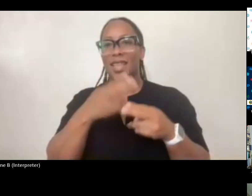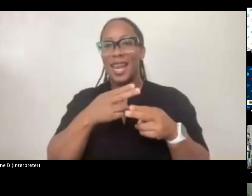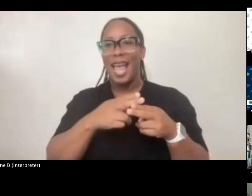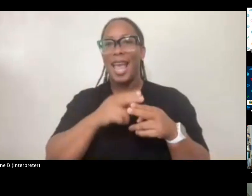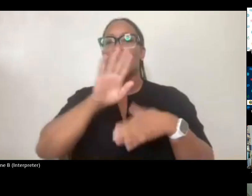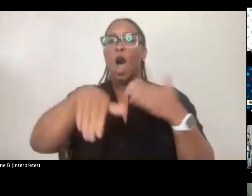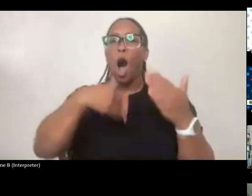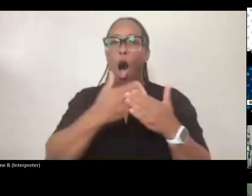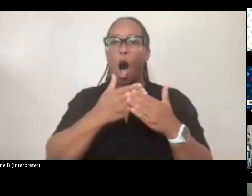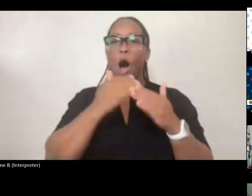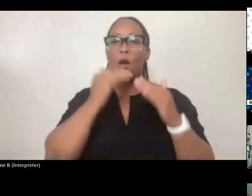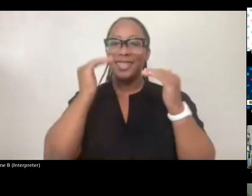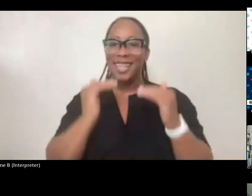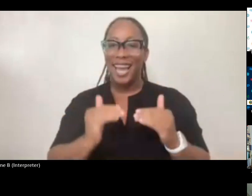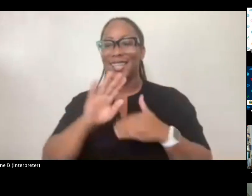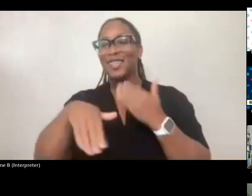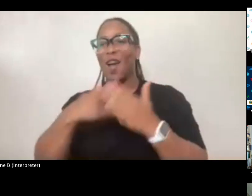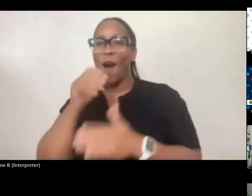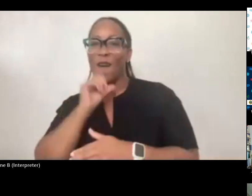All stages, all ages. That's what it's about.